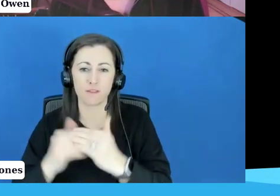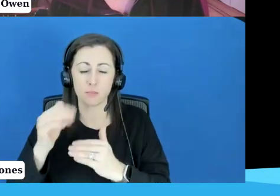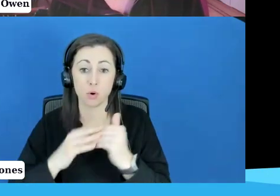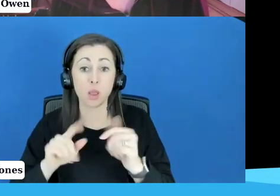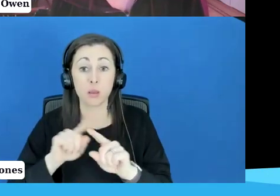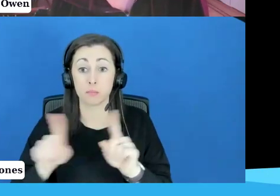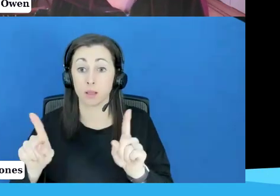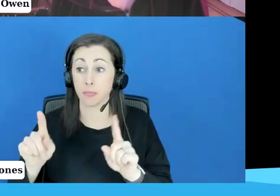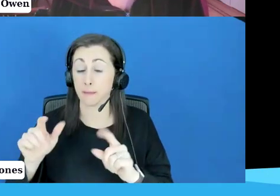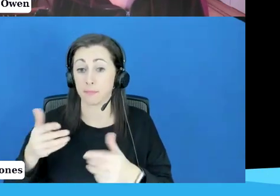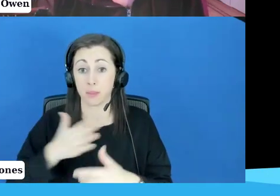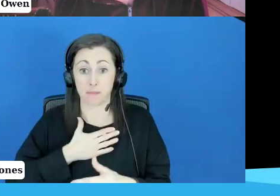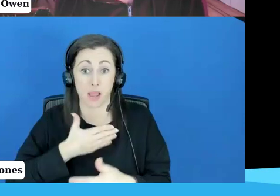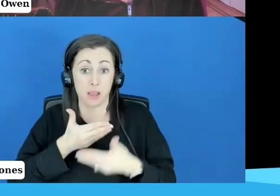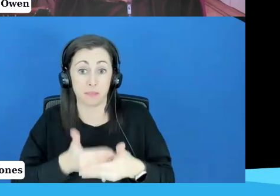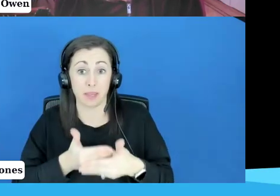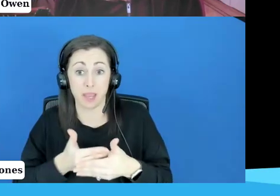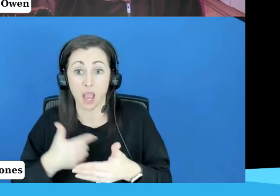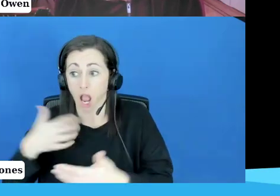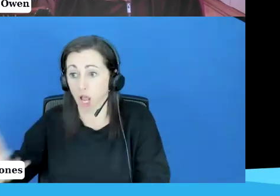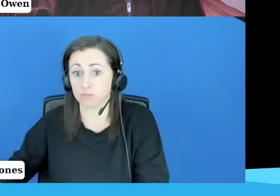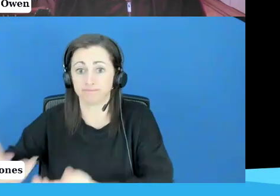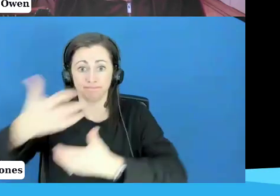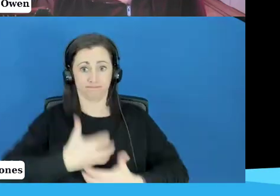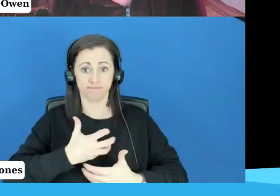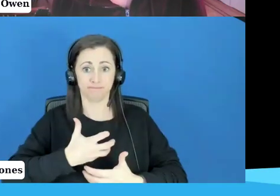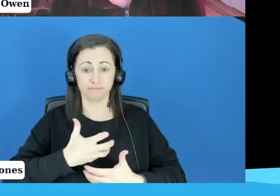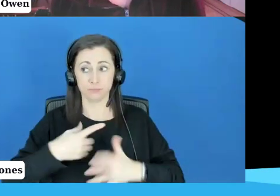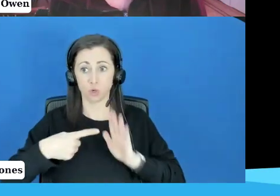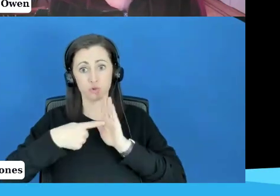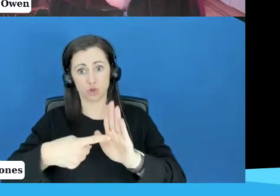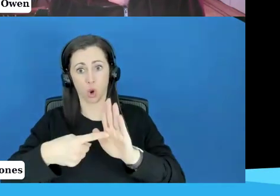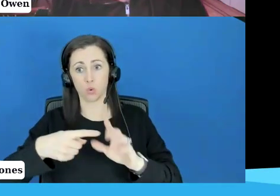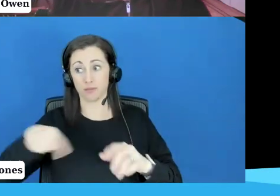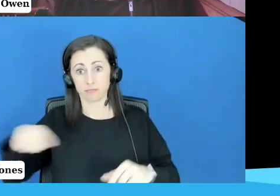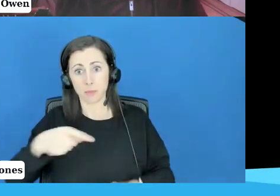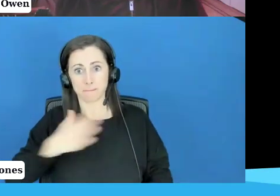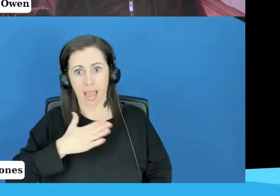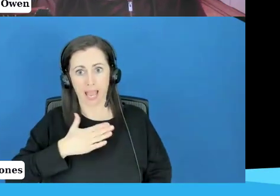and put them in my lap when we're out, because I wanted people to know that they were mine and I can also be a mom.